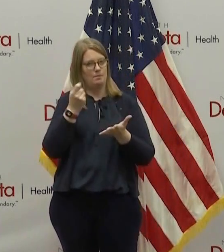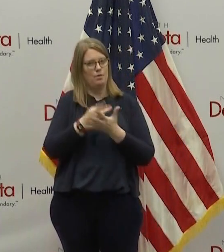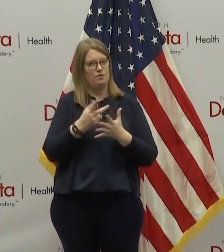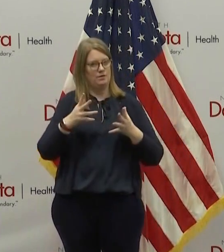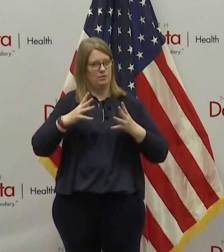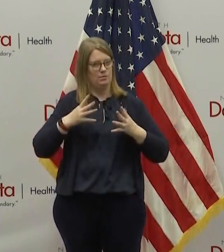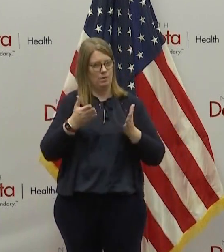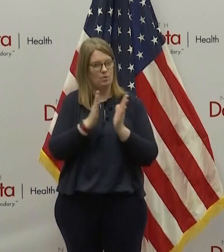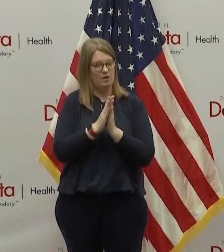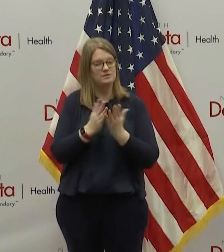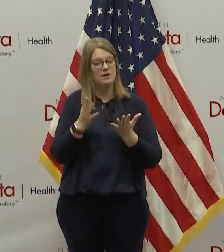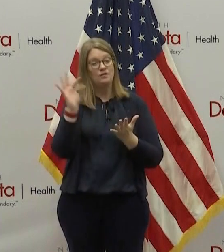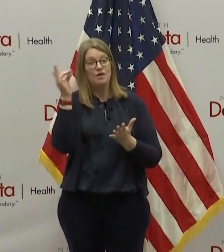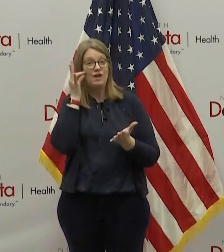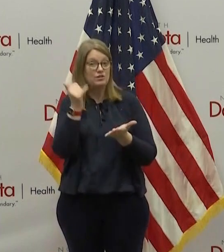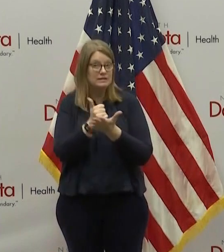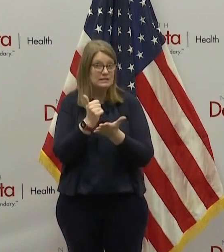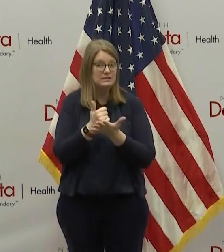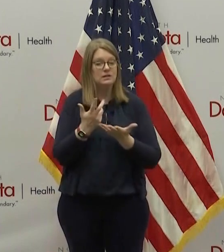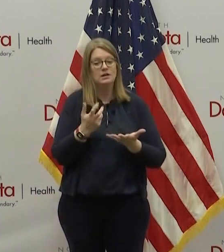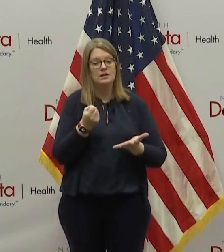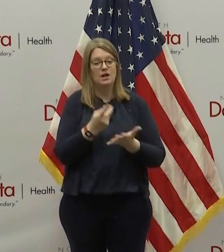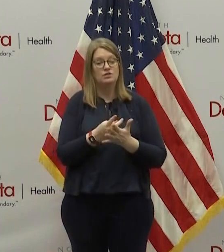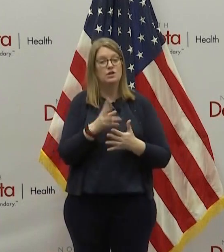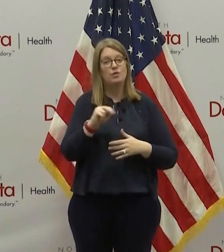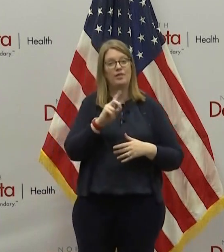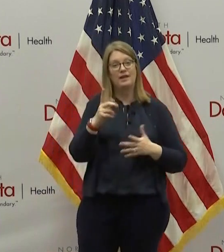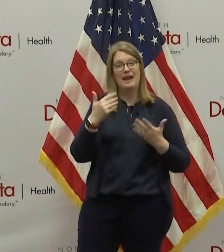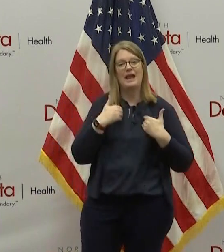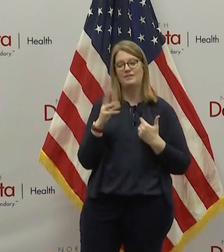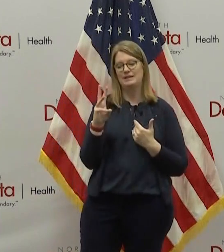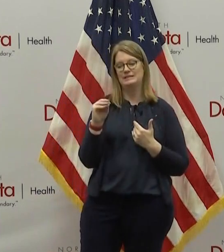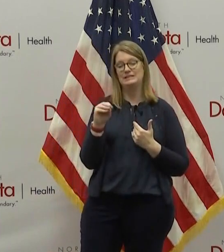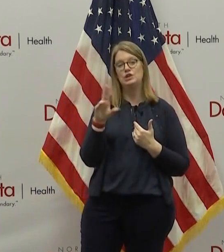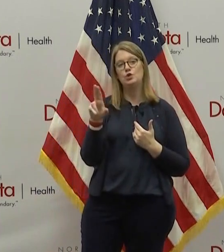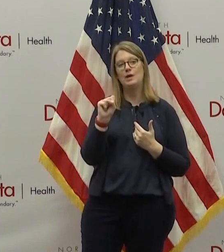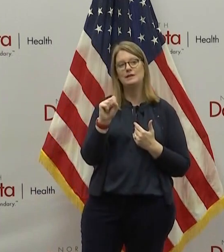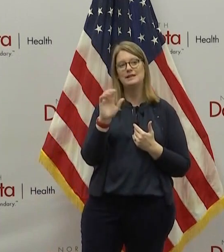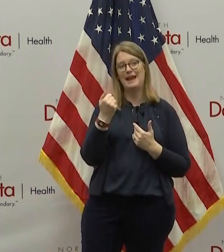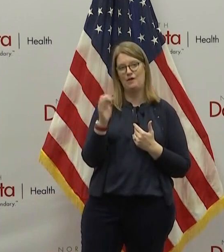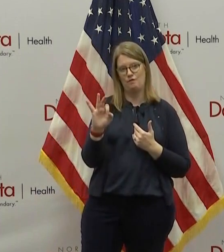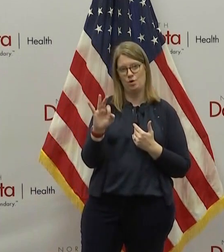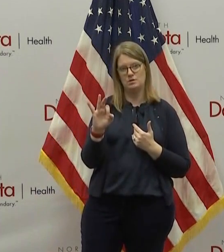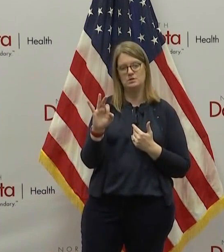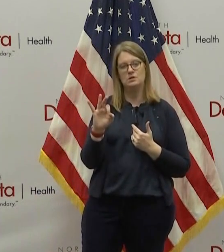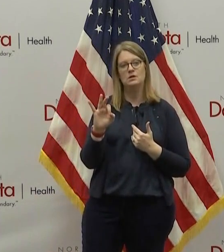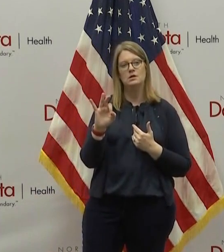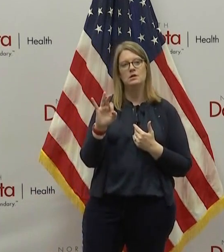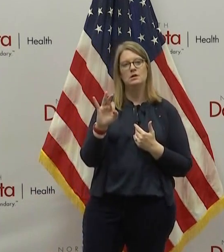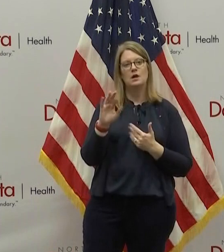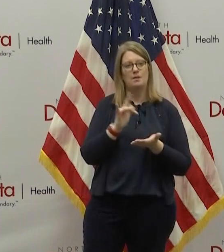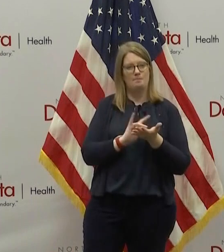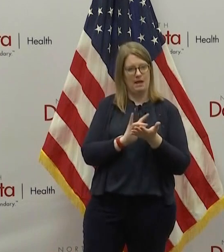WITH RECORD HIGHS AND IMMENSE PRESSURE ON FRONTLINE WORKS WE WERE PLEASED THAT FEMA APPROVED